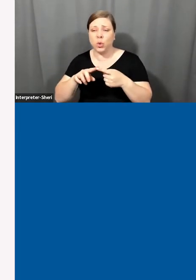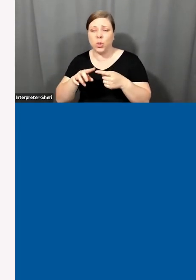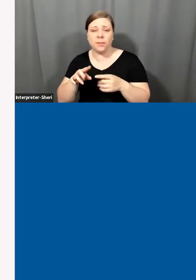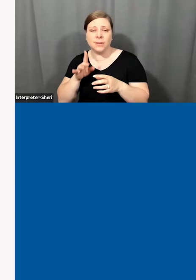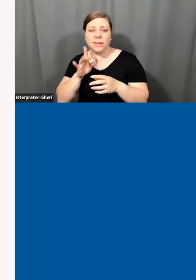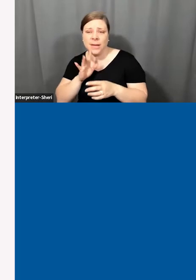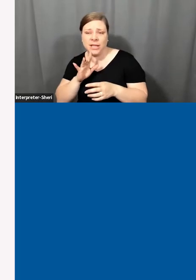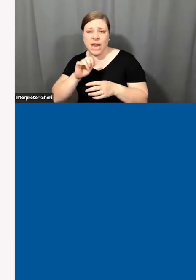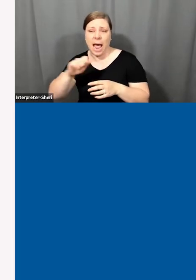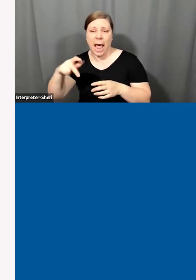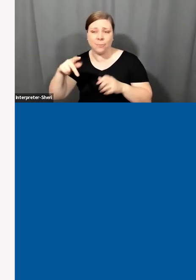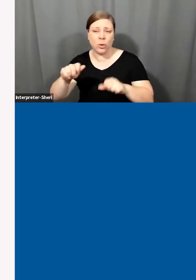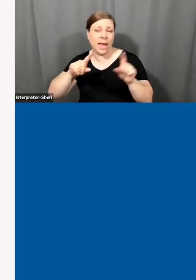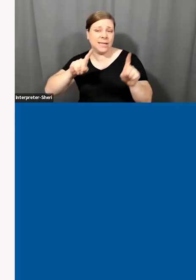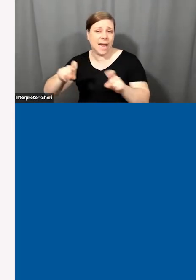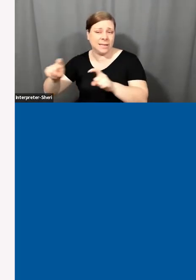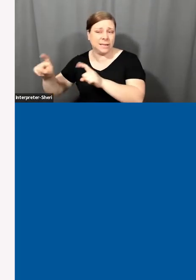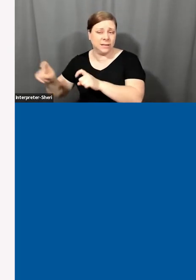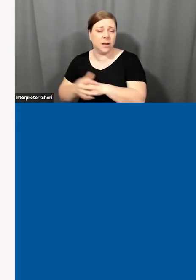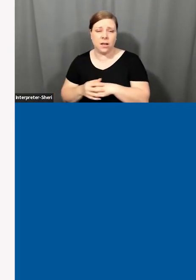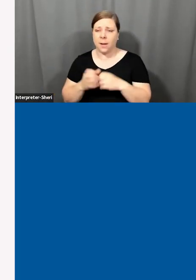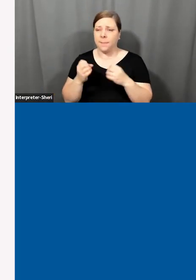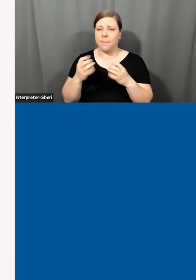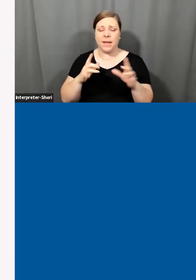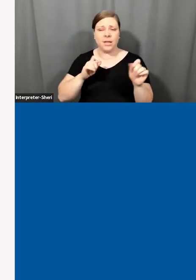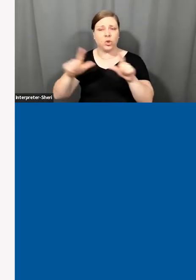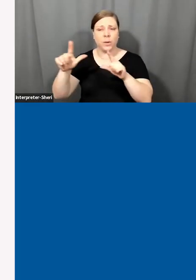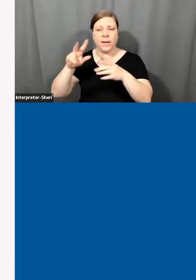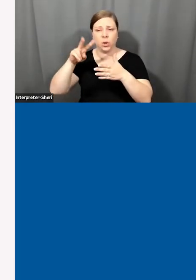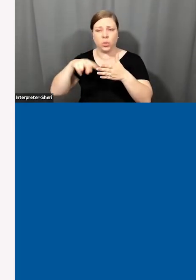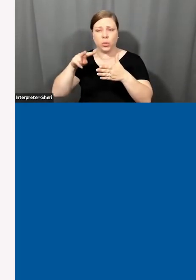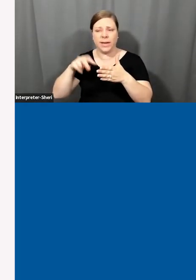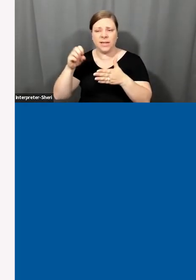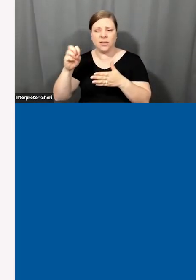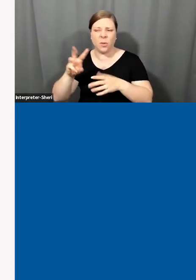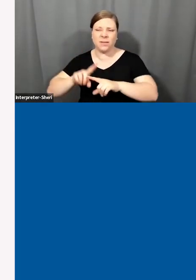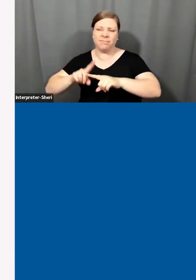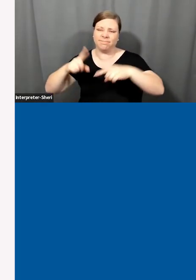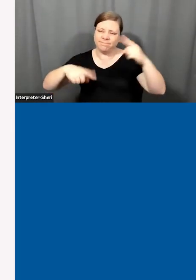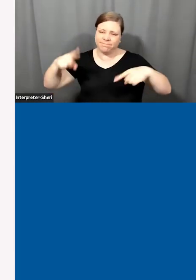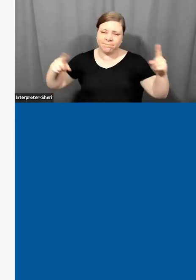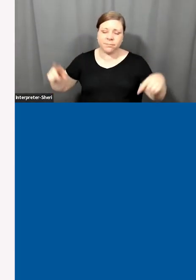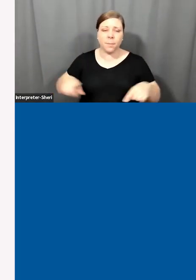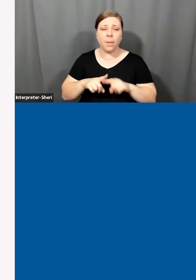Every screen reader kind of has a different way of reading out content so it's not a hundred percent accurate, but it gives you an idea.